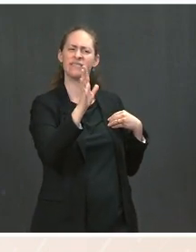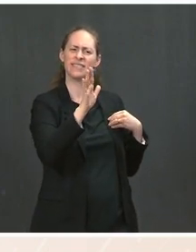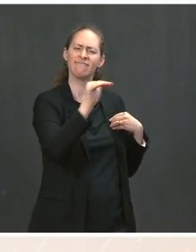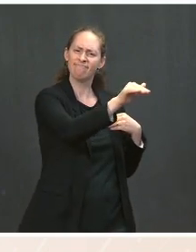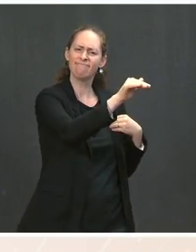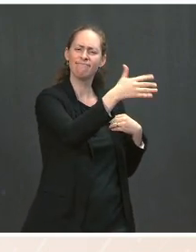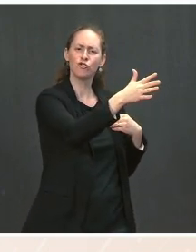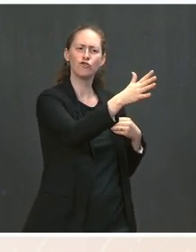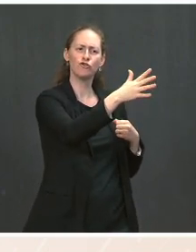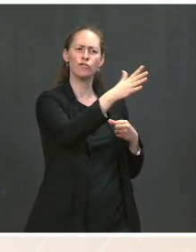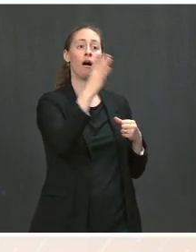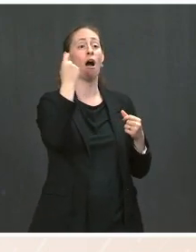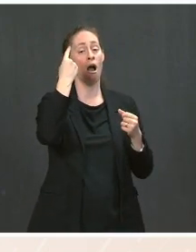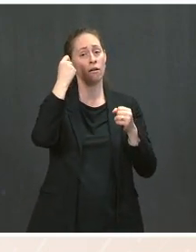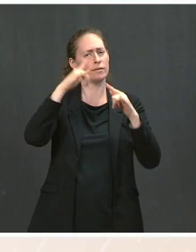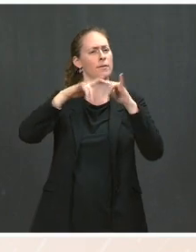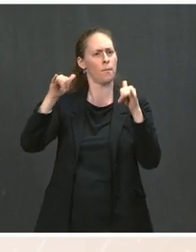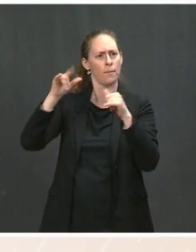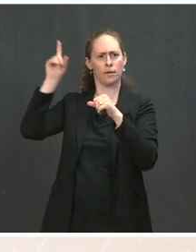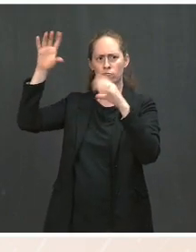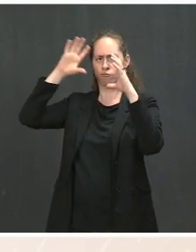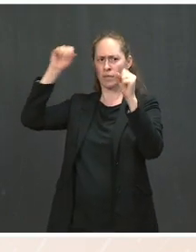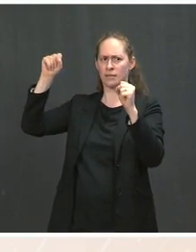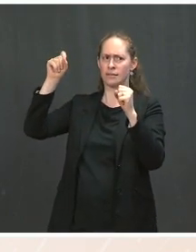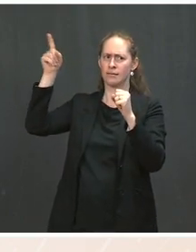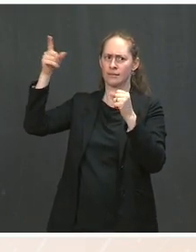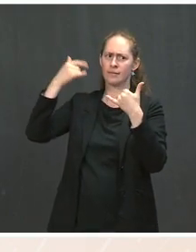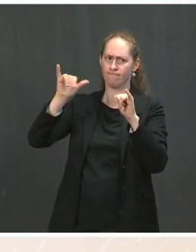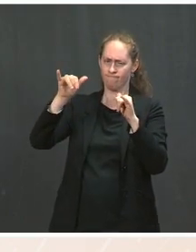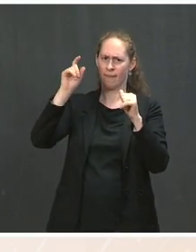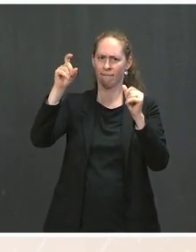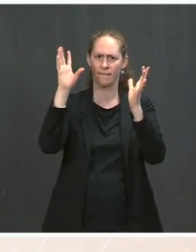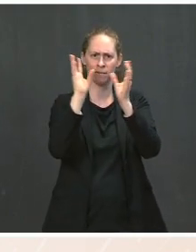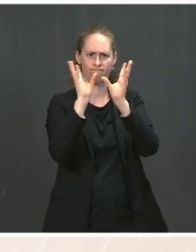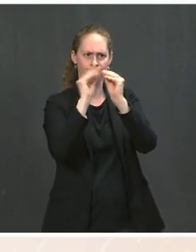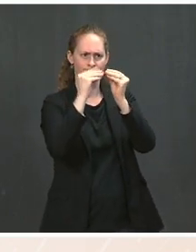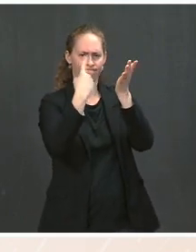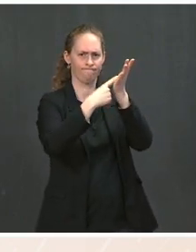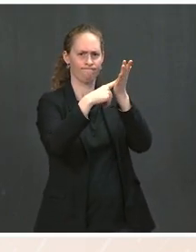the President's conversation with President Putin and his invitation and discu- -- and proposal